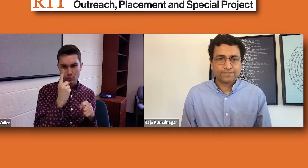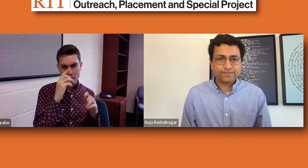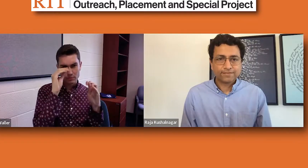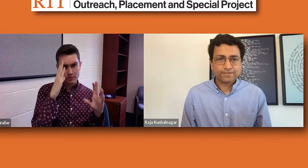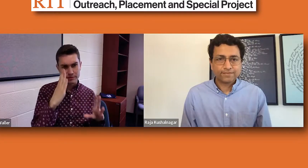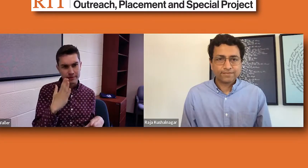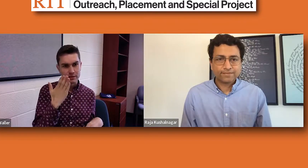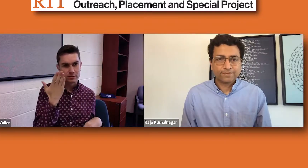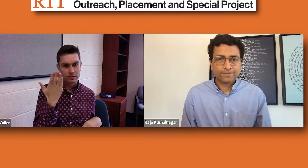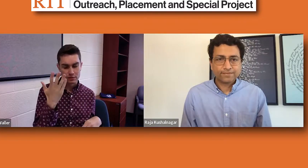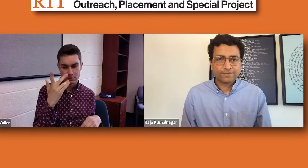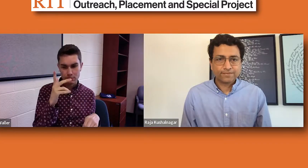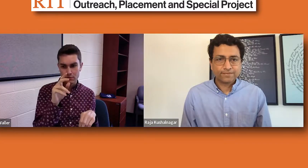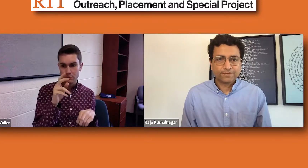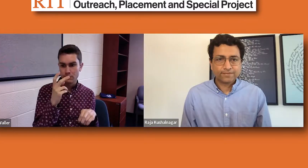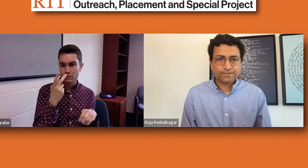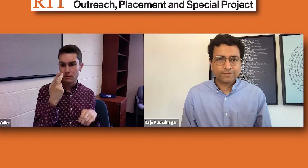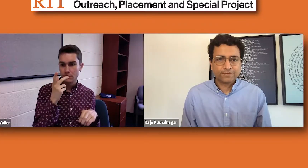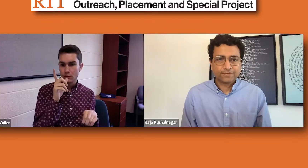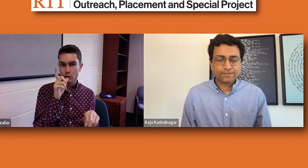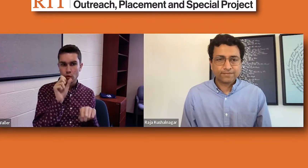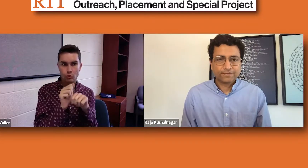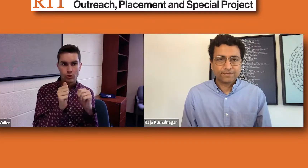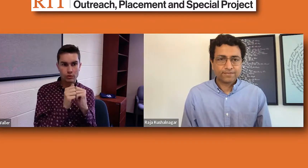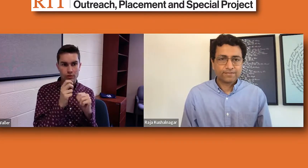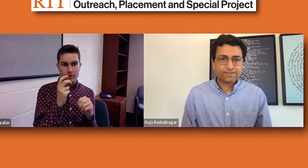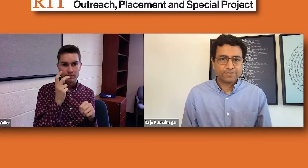I think most people came to work